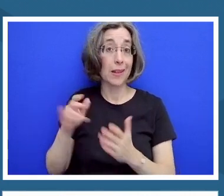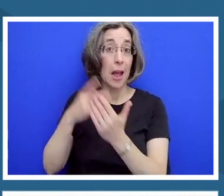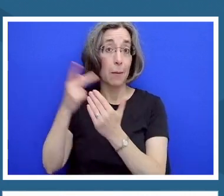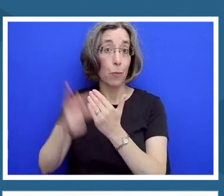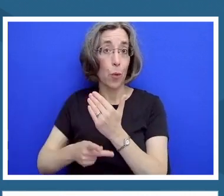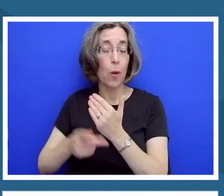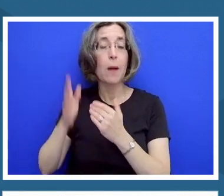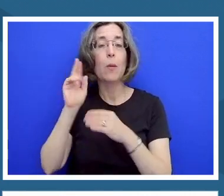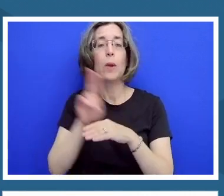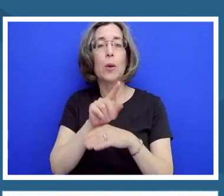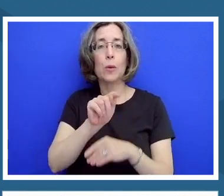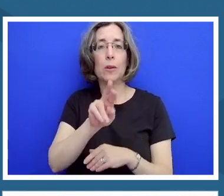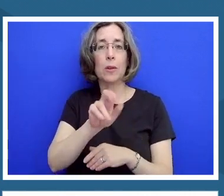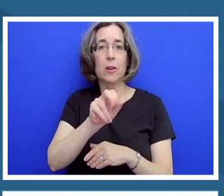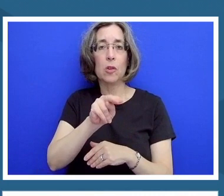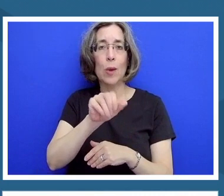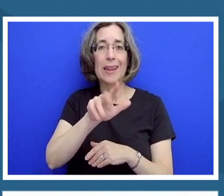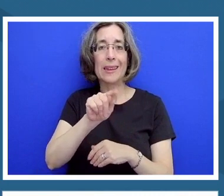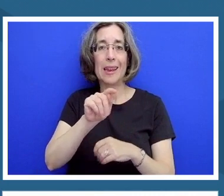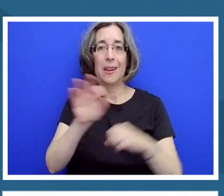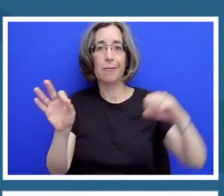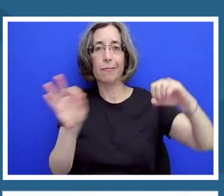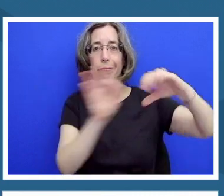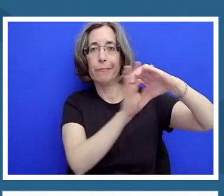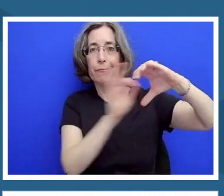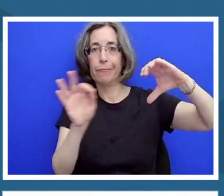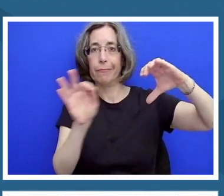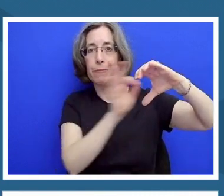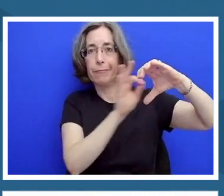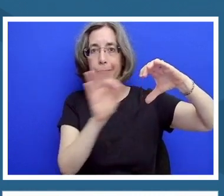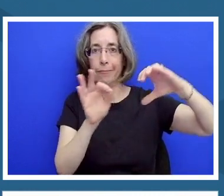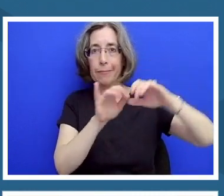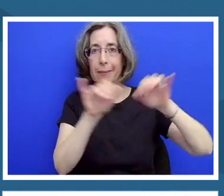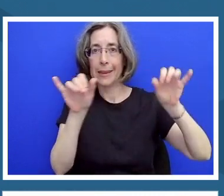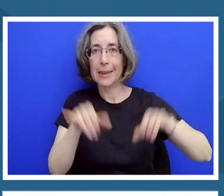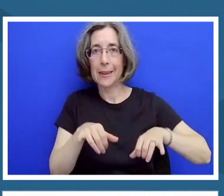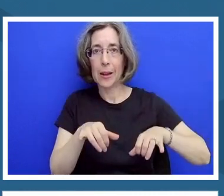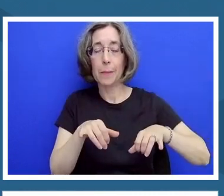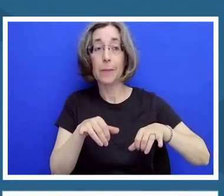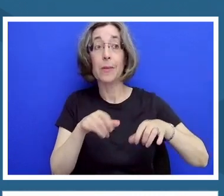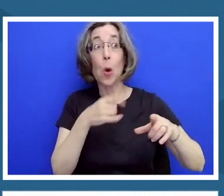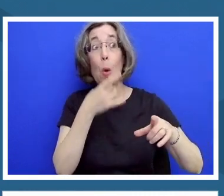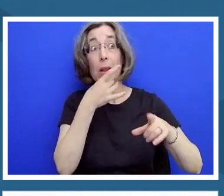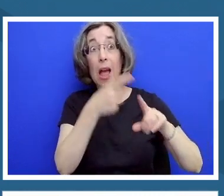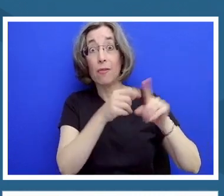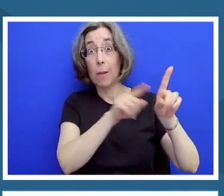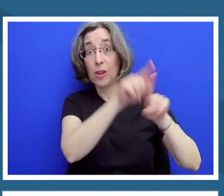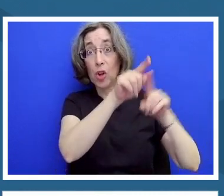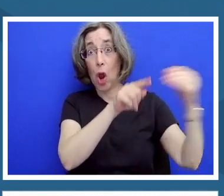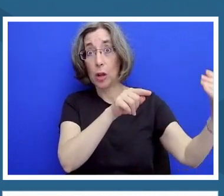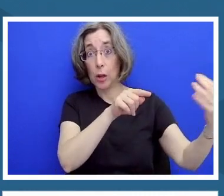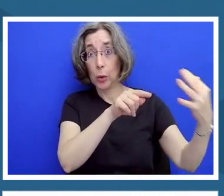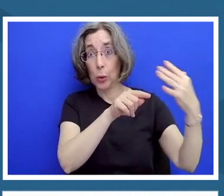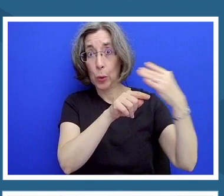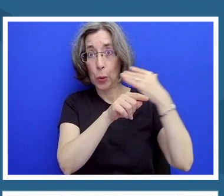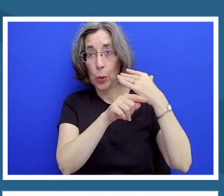they used that model to explore uh the light that comes from stars and has